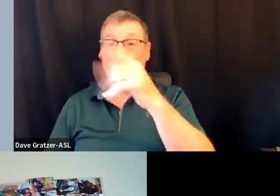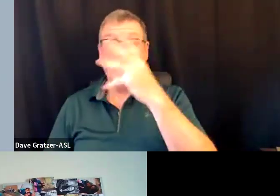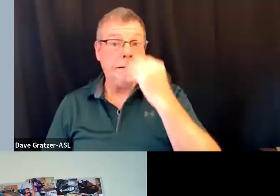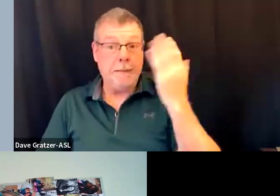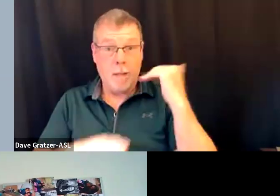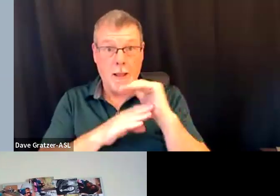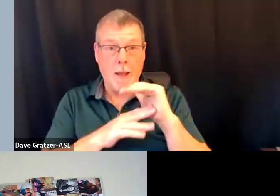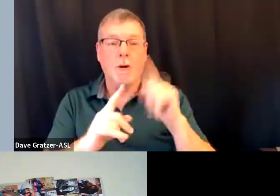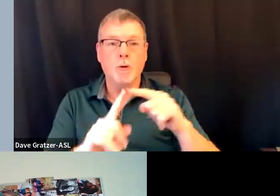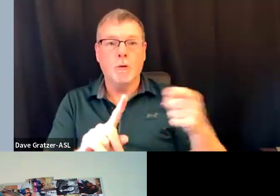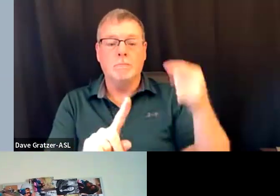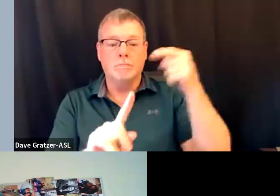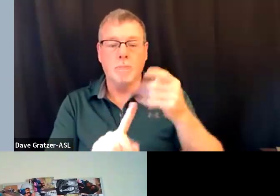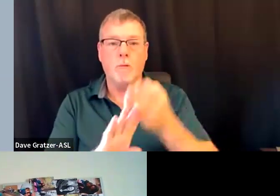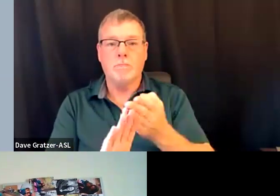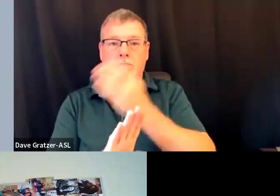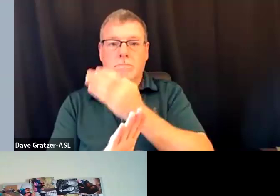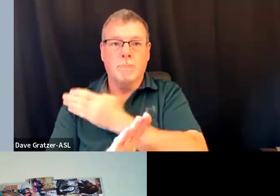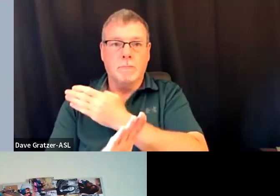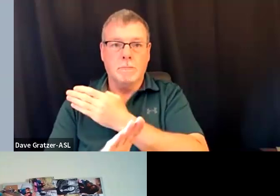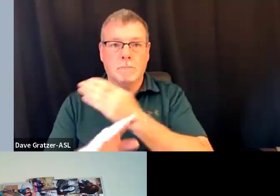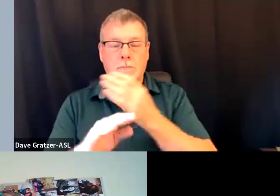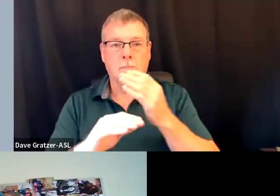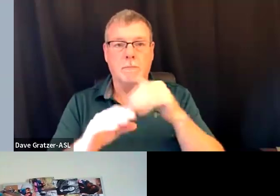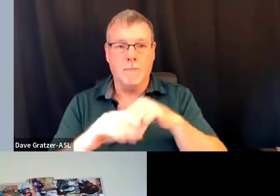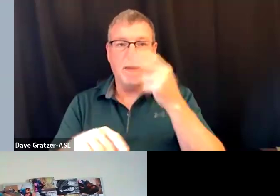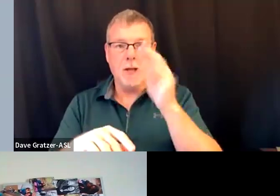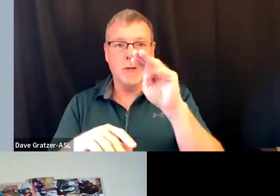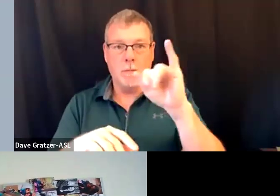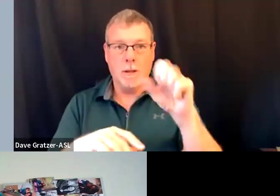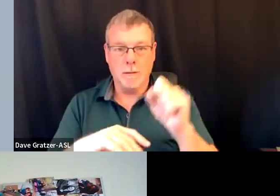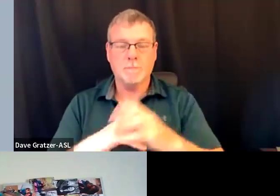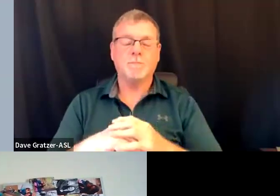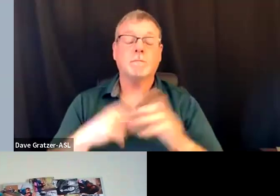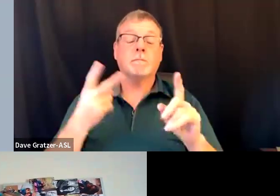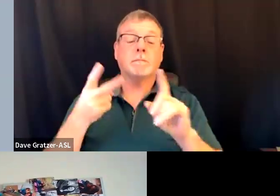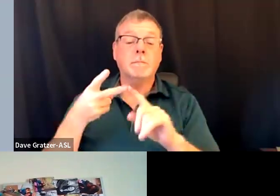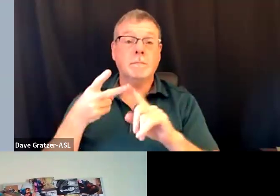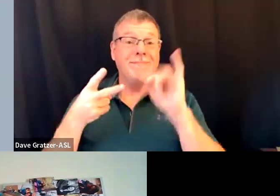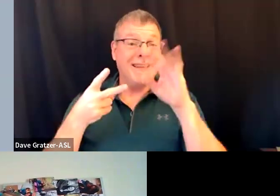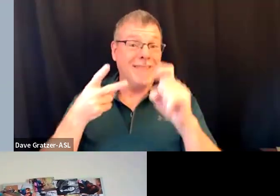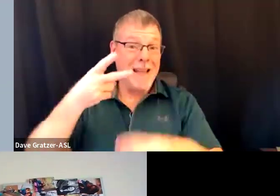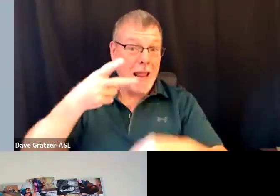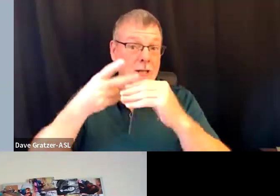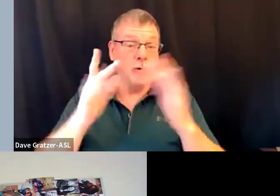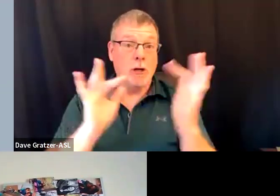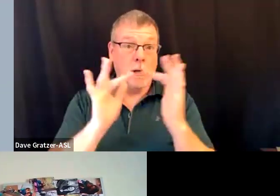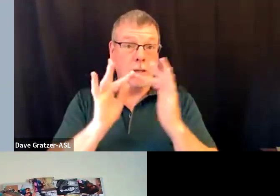to get at the prior living situation data element in HMIS. If we need to add additional context around the generally reside